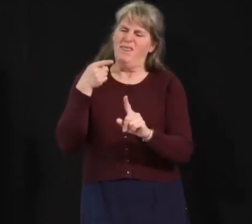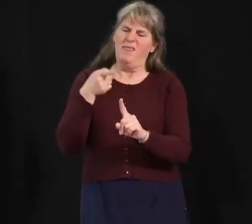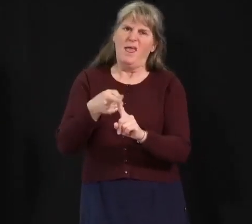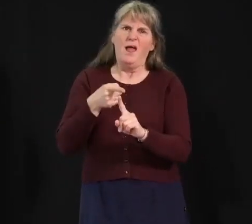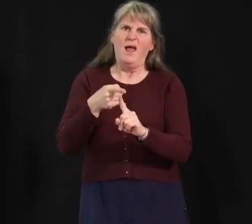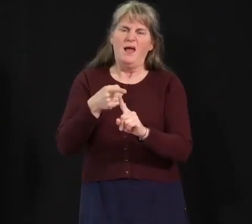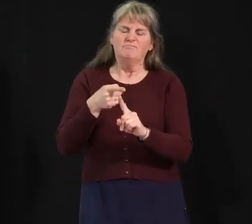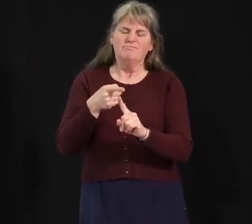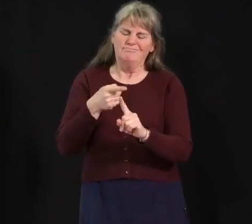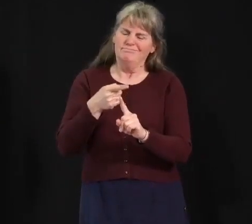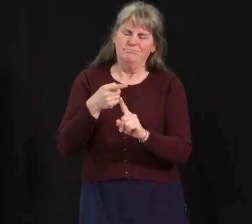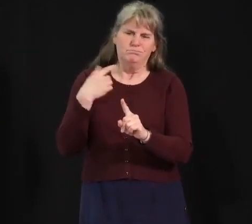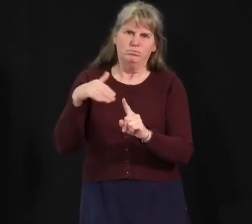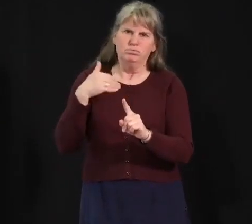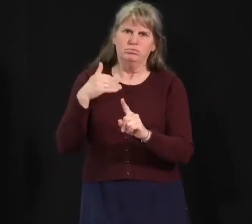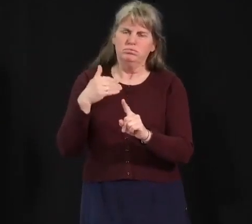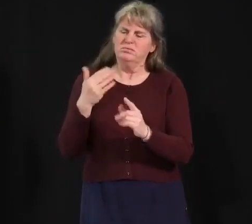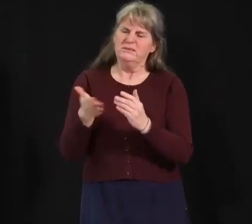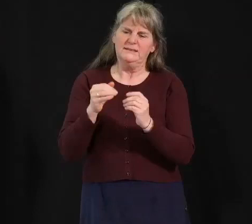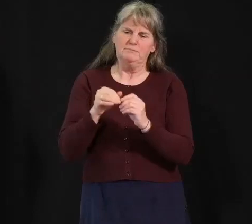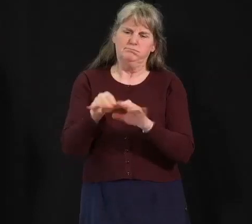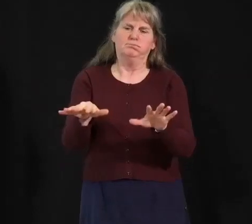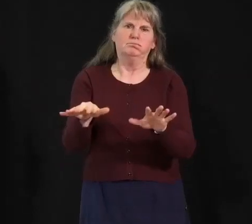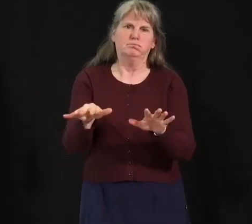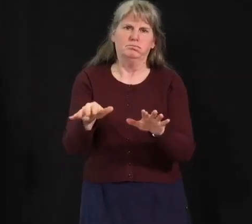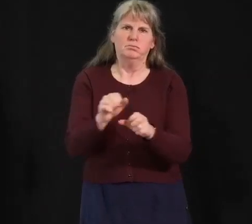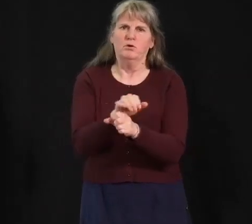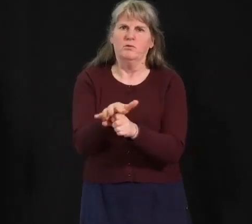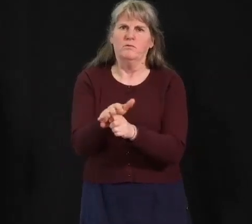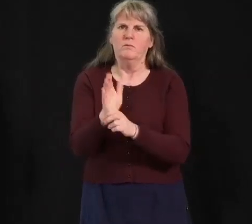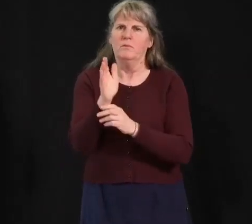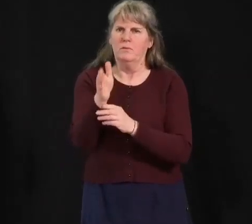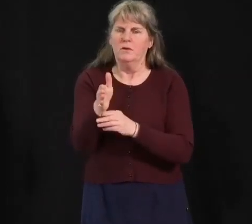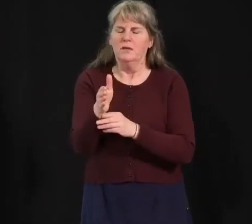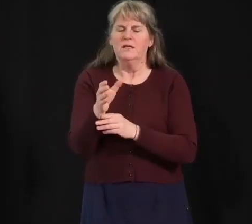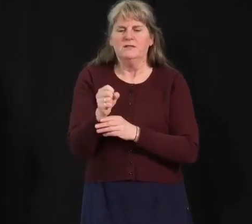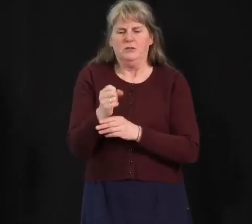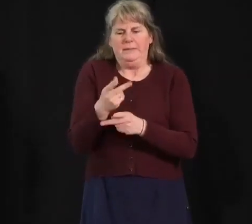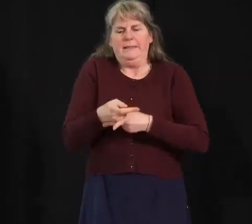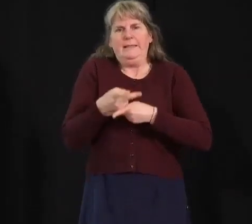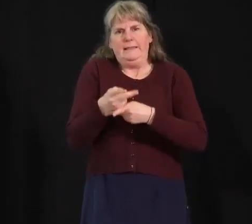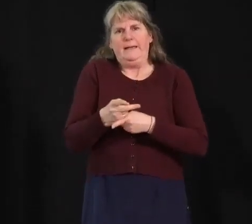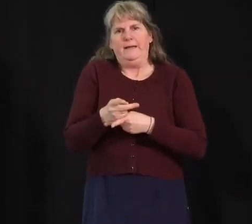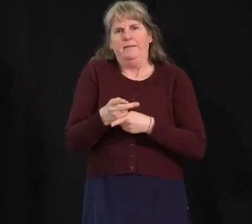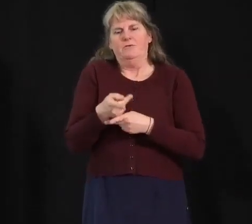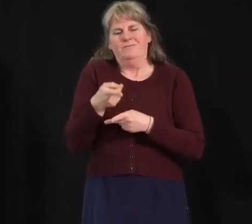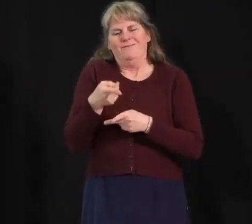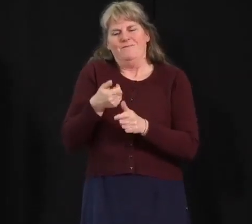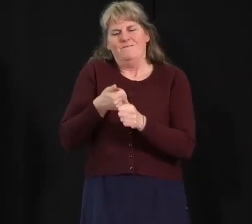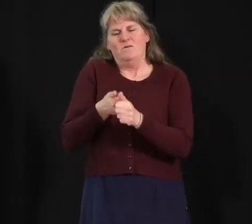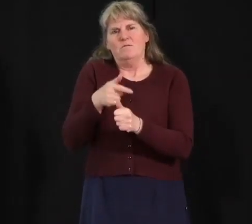provide more clarity for -- clarity for specific situations... But in general, I think